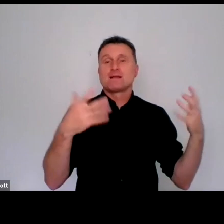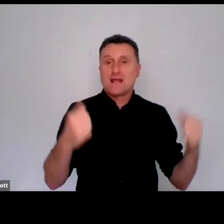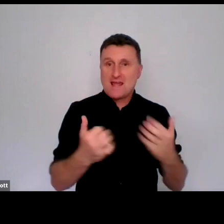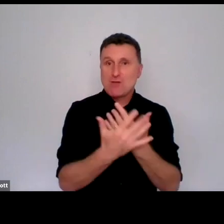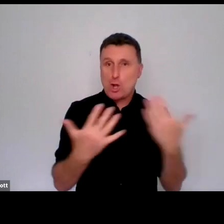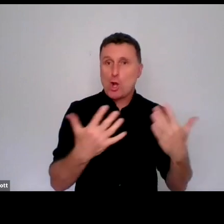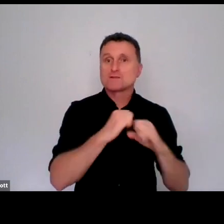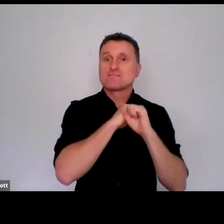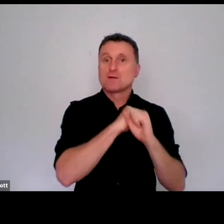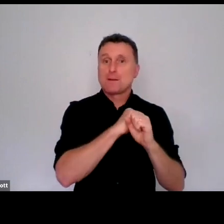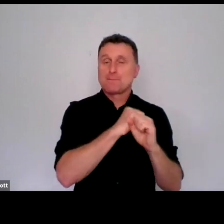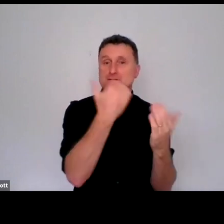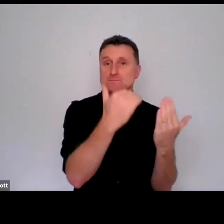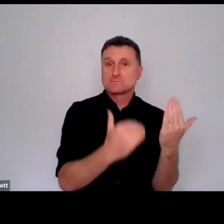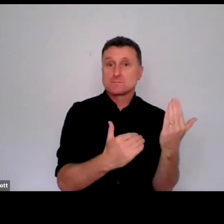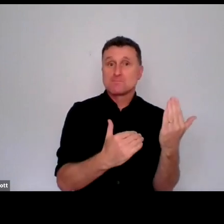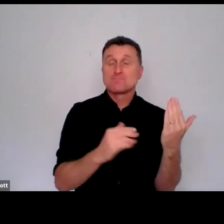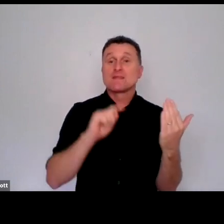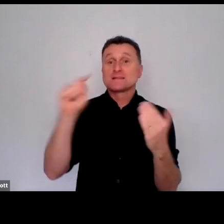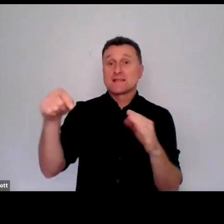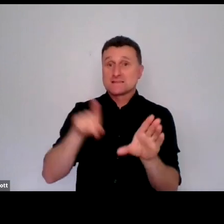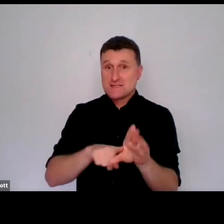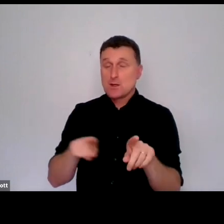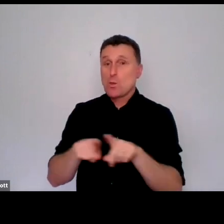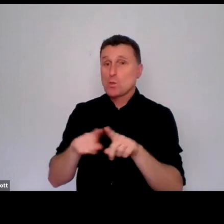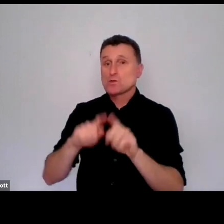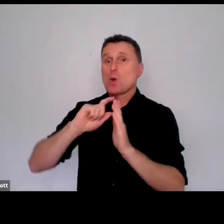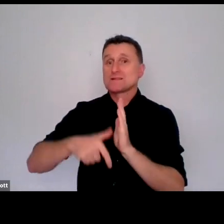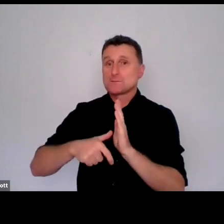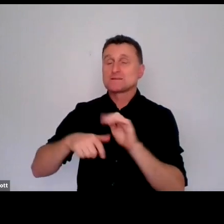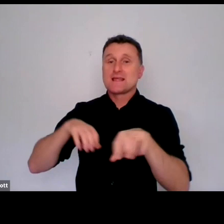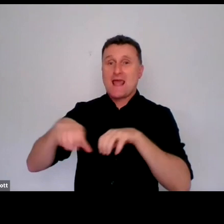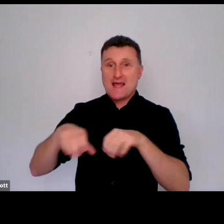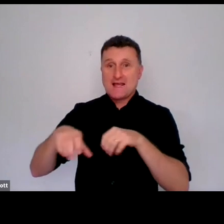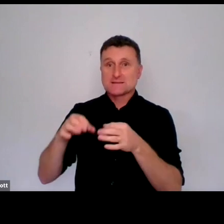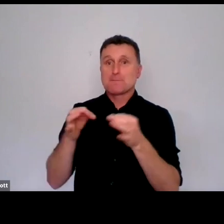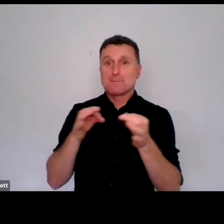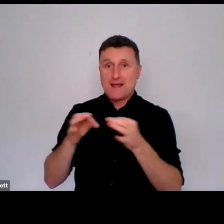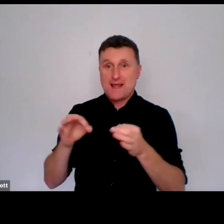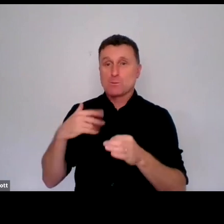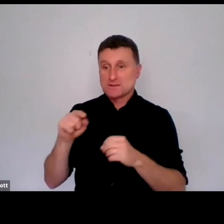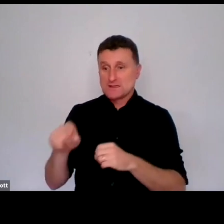Next year we have to report on the Disability Action Plan. We have to review the Faiva Ora -